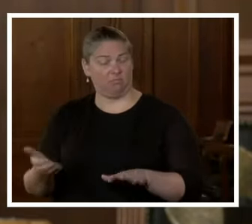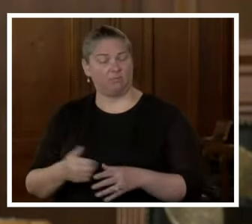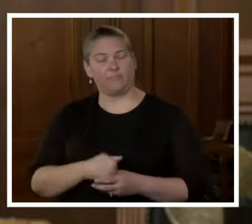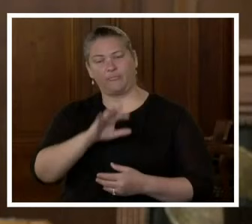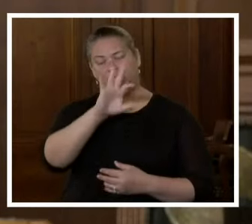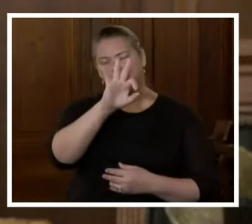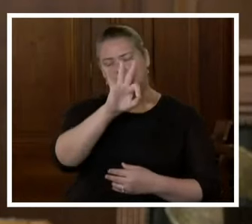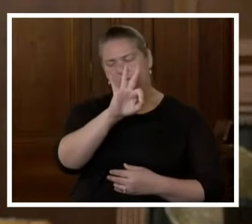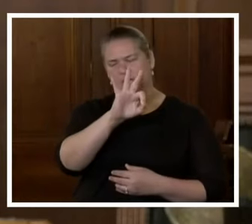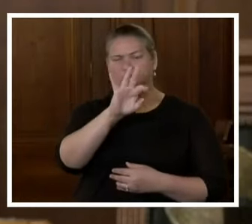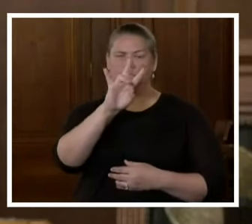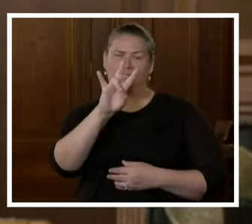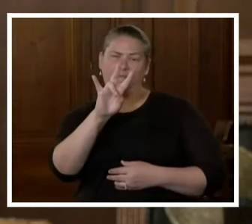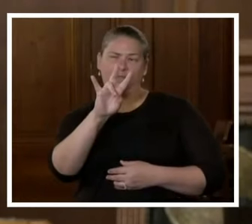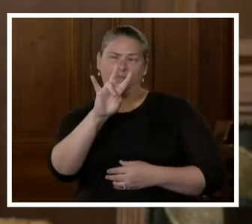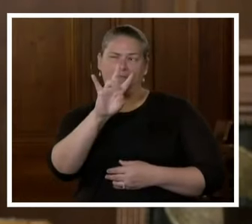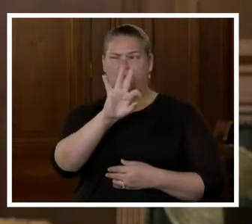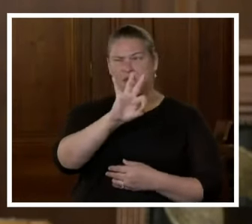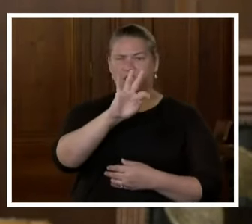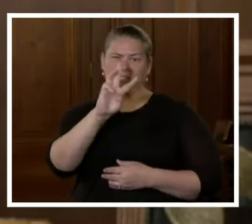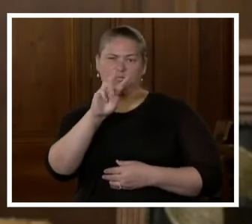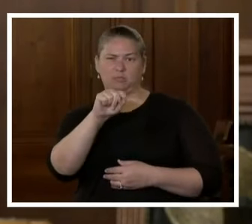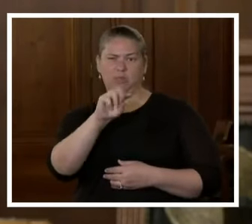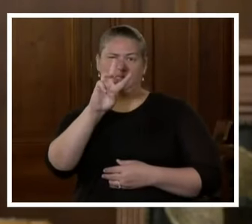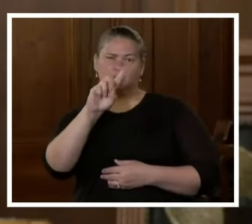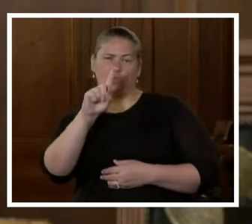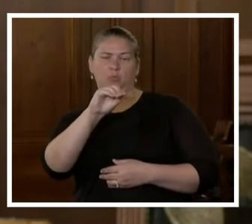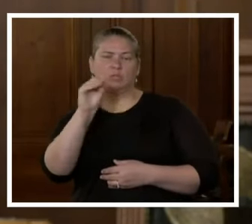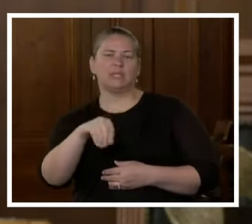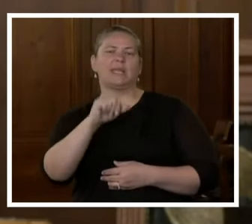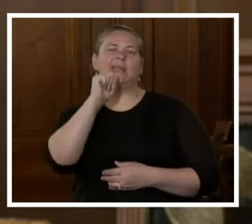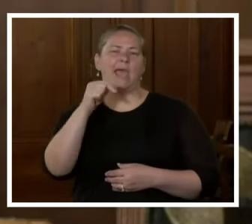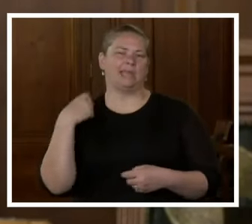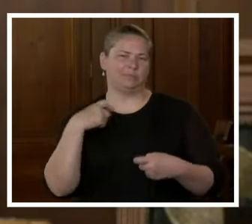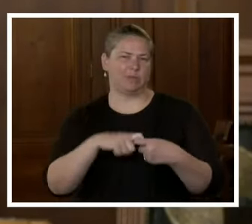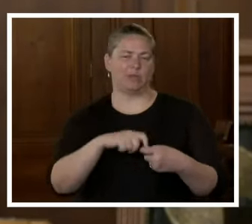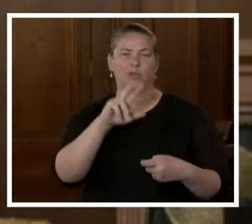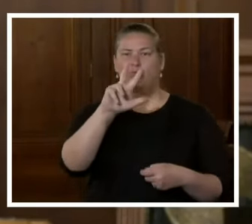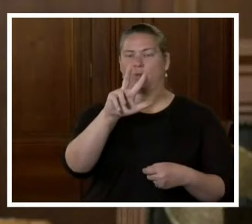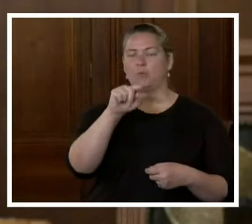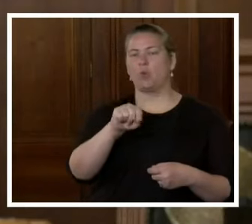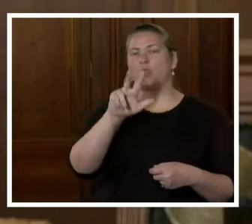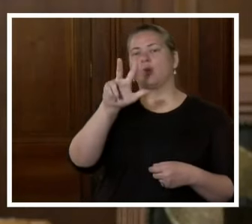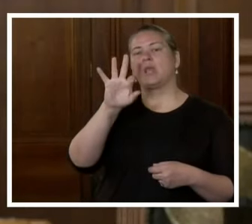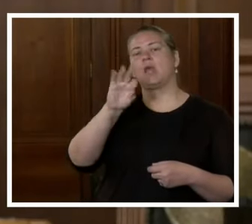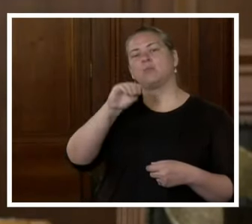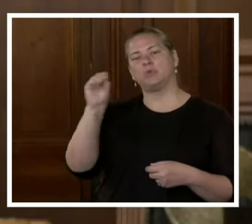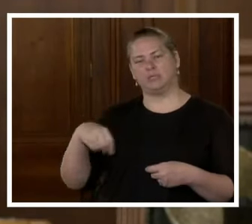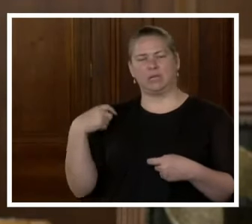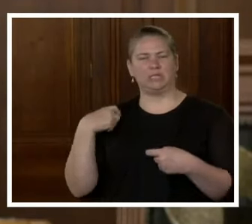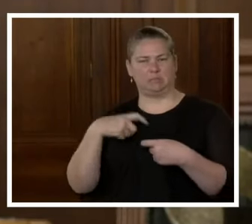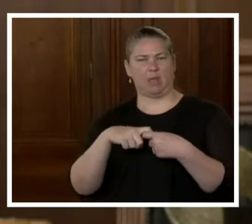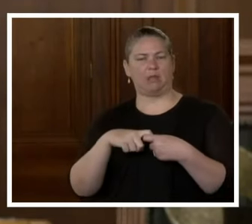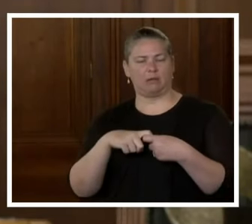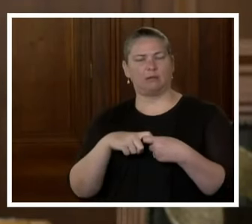WHO READ OFF THIS DISPARITY EVERY DAY, EVERY DAY OF THIS